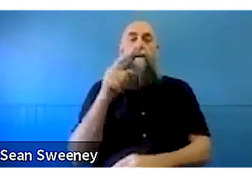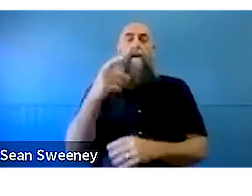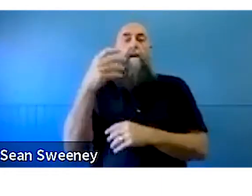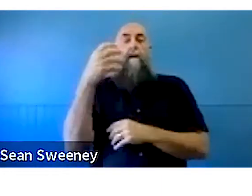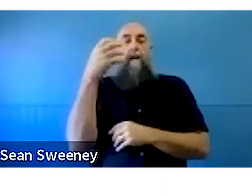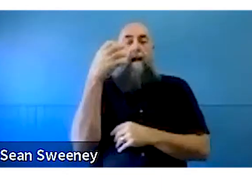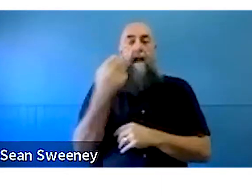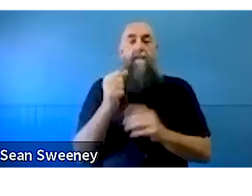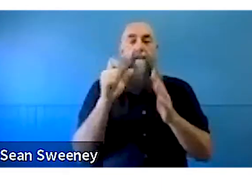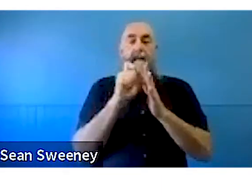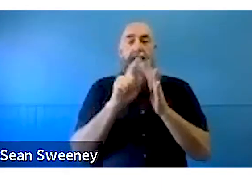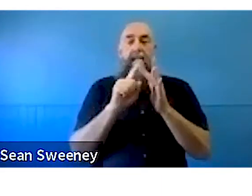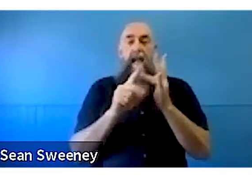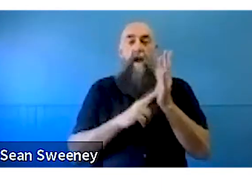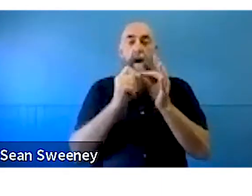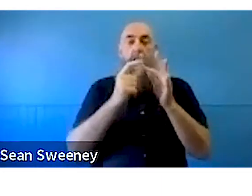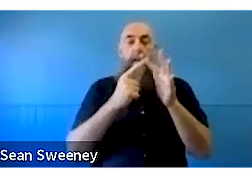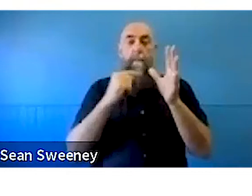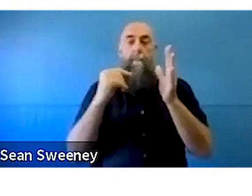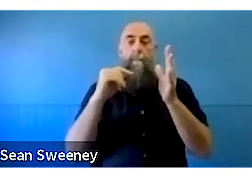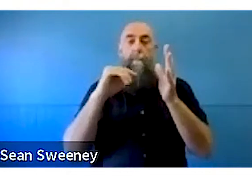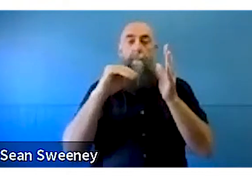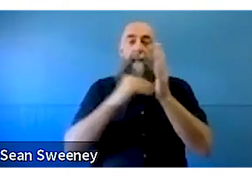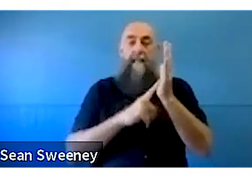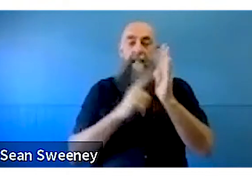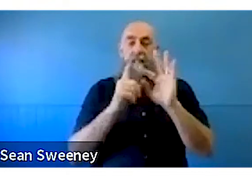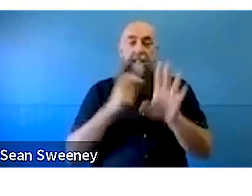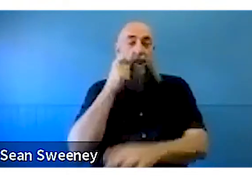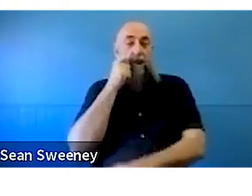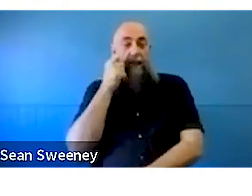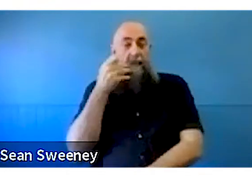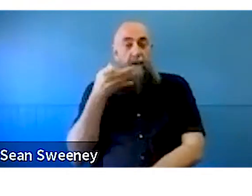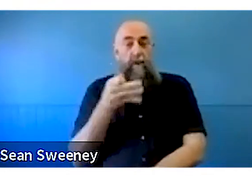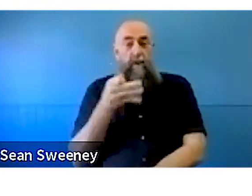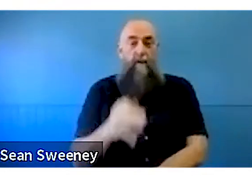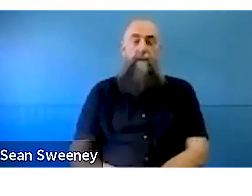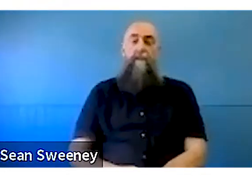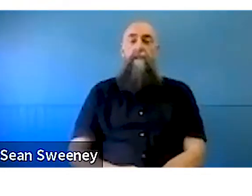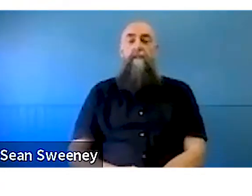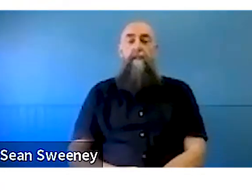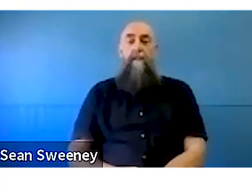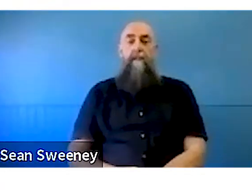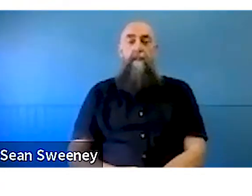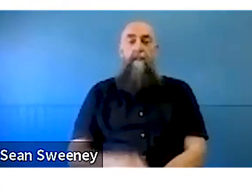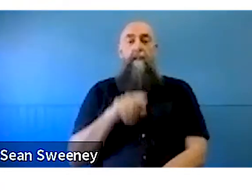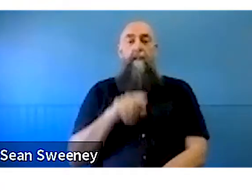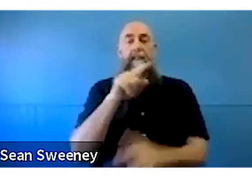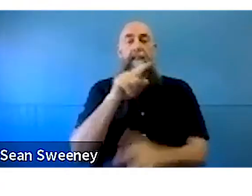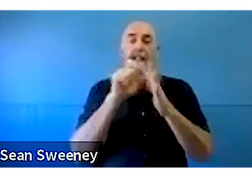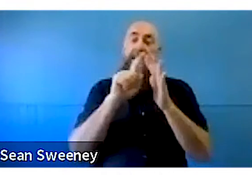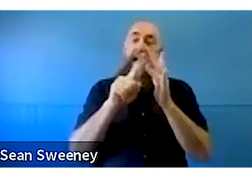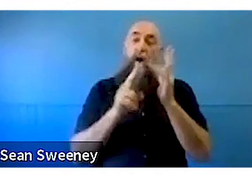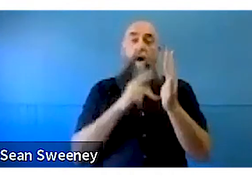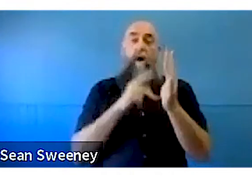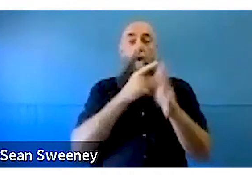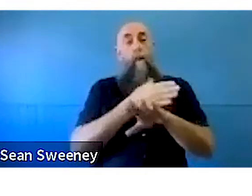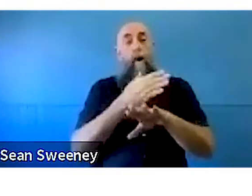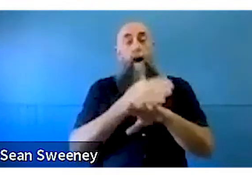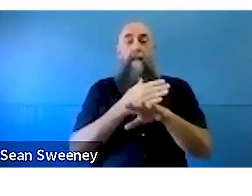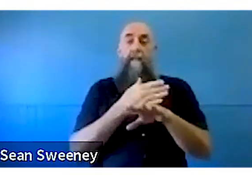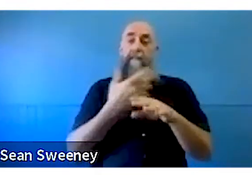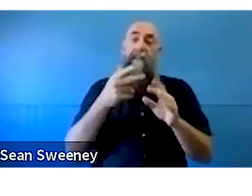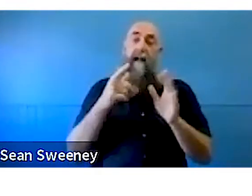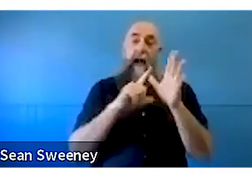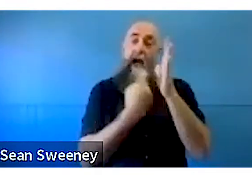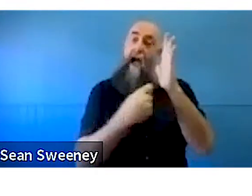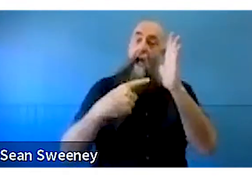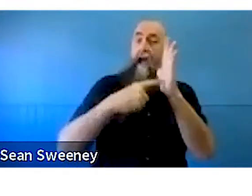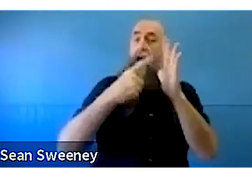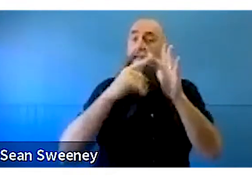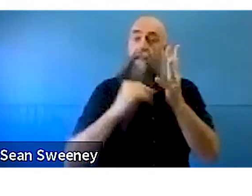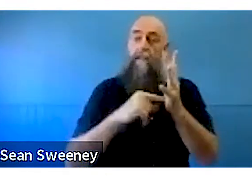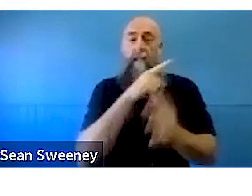Dion is a disabled artist from the Northern Territory.